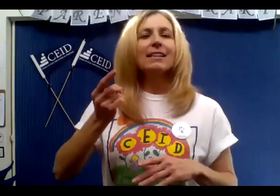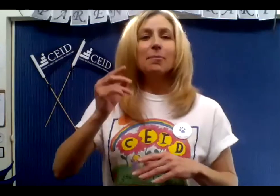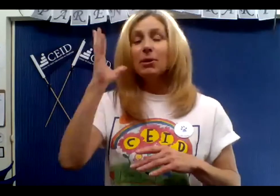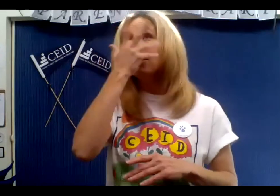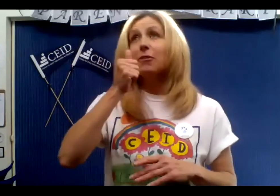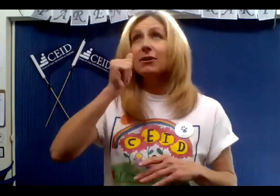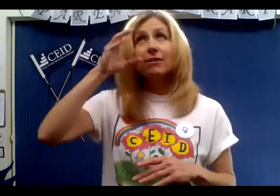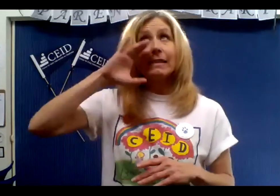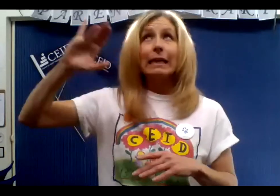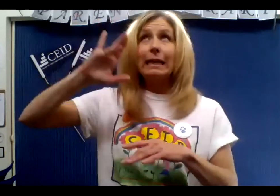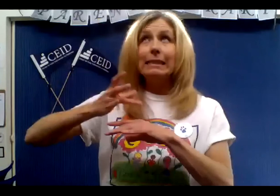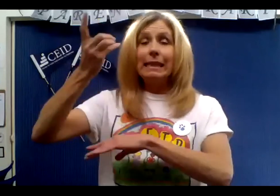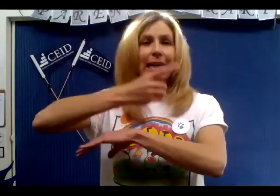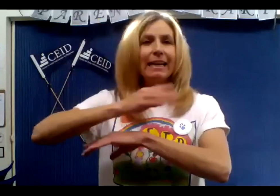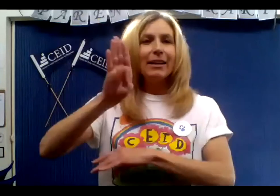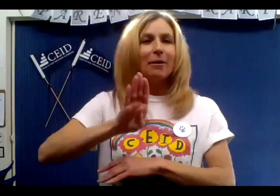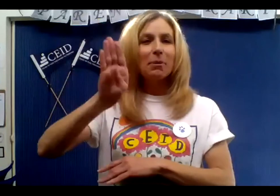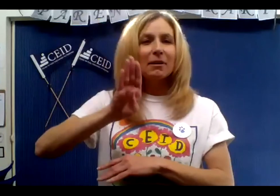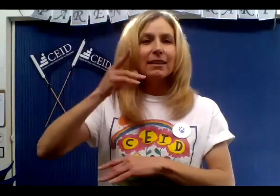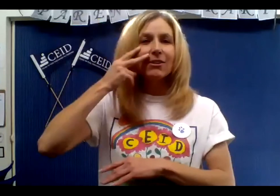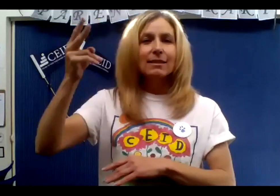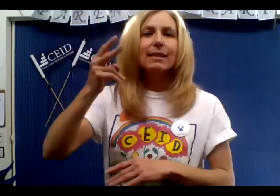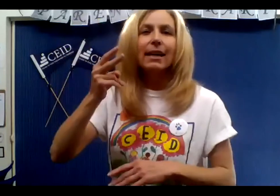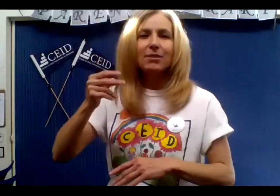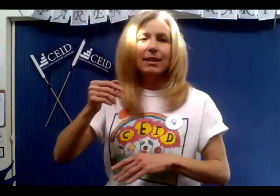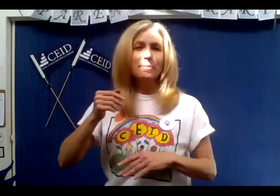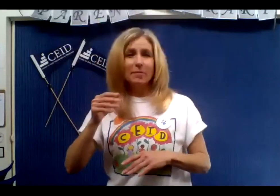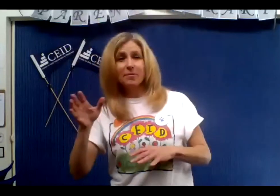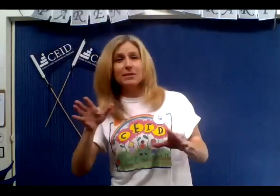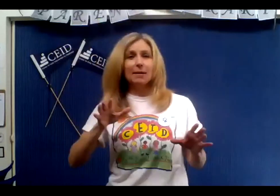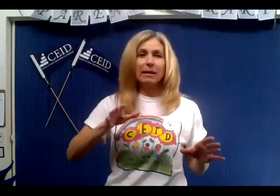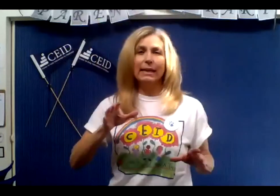It's a beautiful, sunny day here in Berkeley, you can see I have to keep stepping